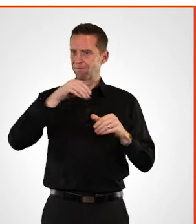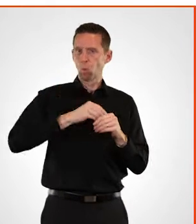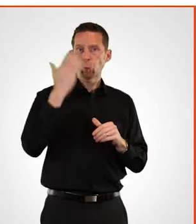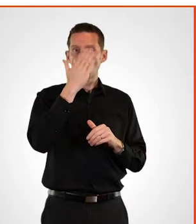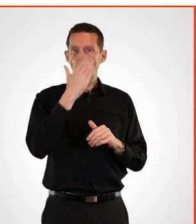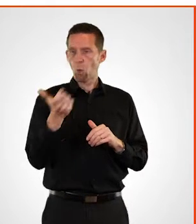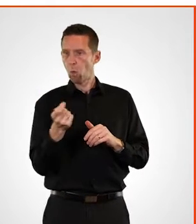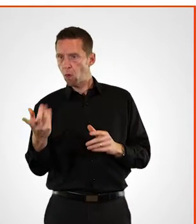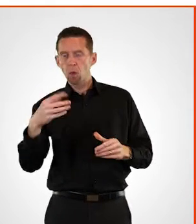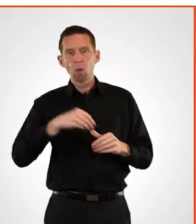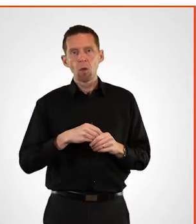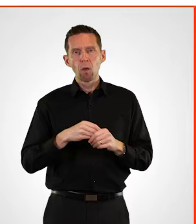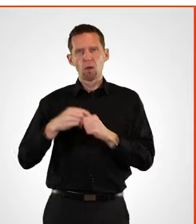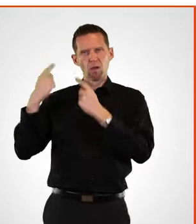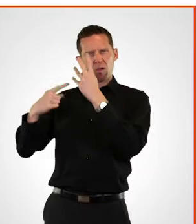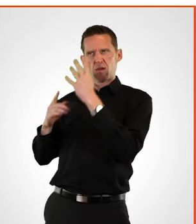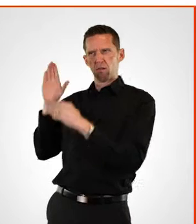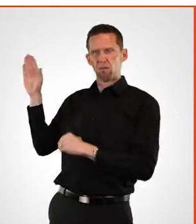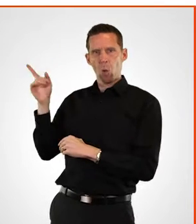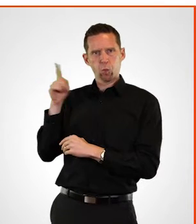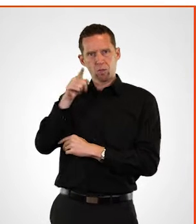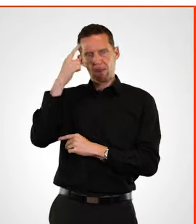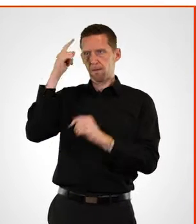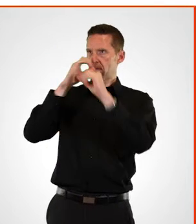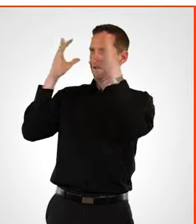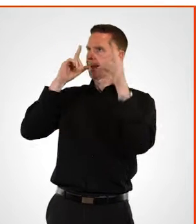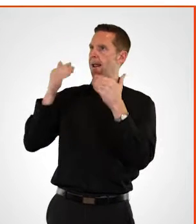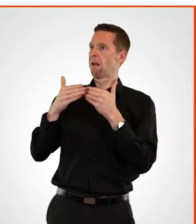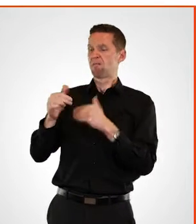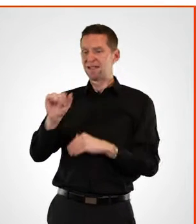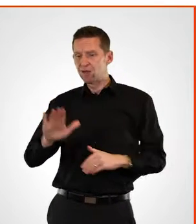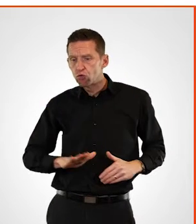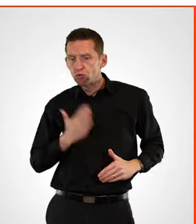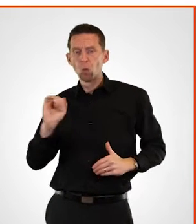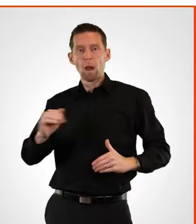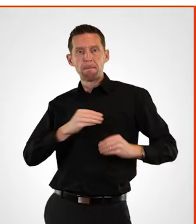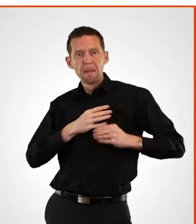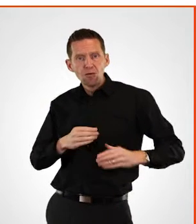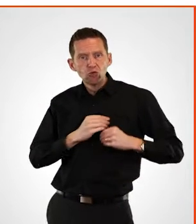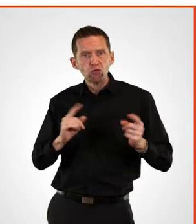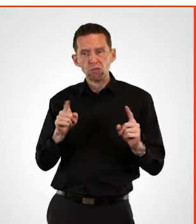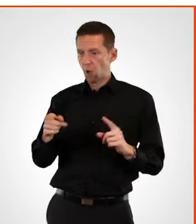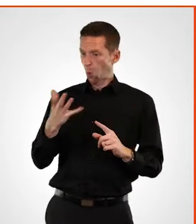that the student can be involved in. "What kinds of things do you see yourself doing? What are your interests? What are your passions?